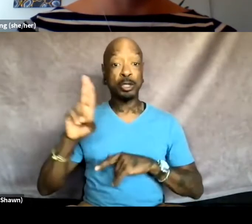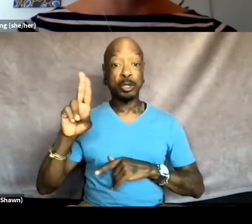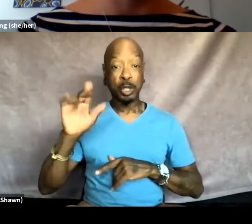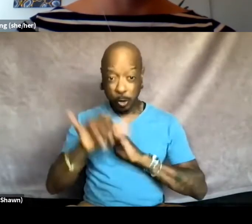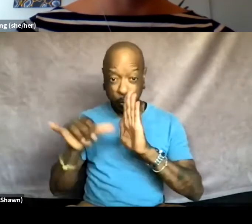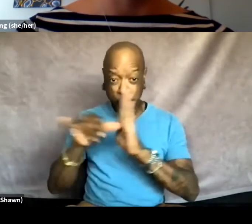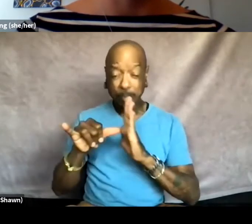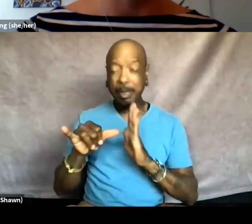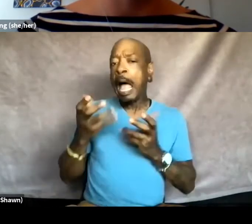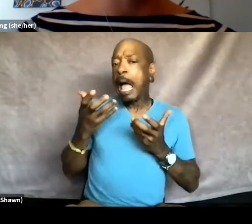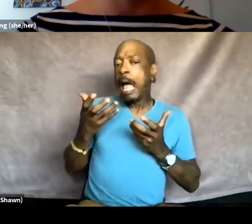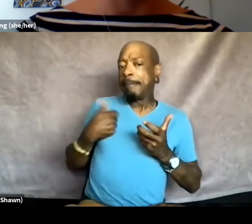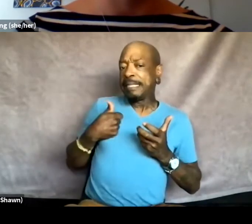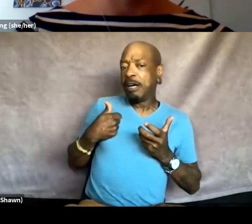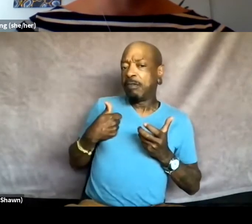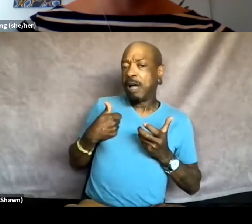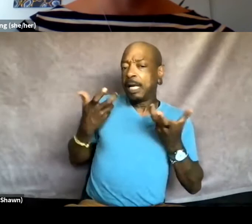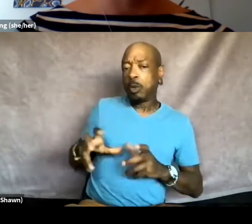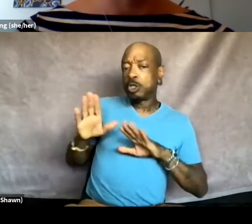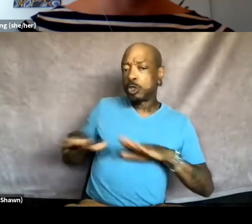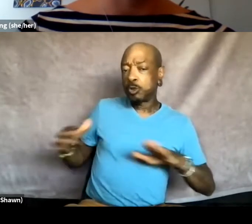the little film is are adorable so I watched those.